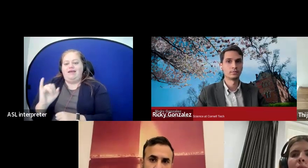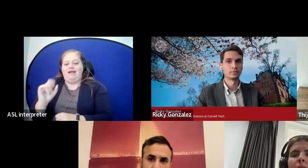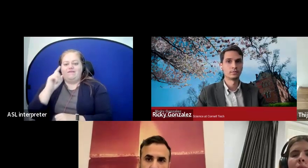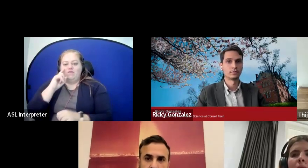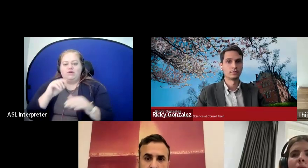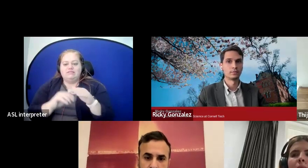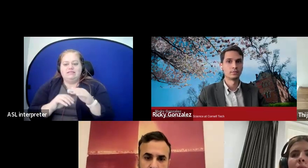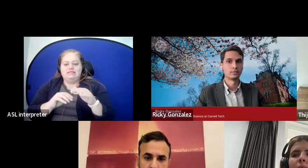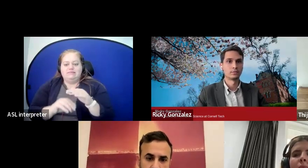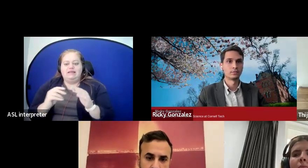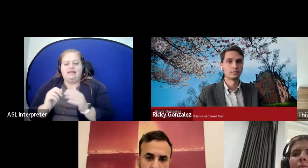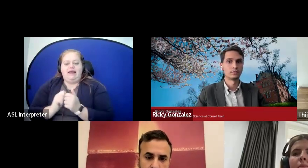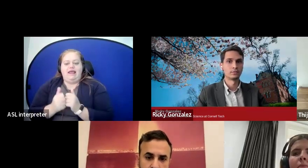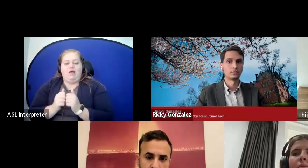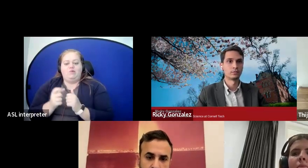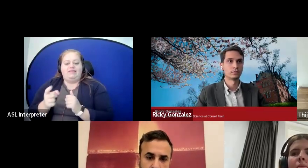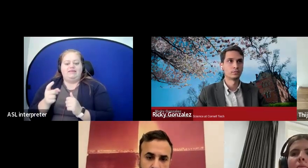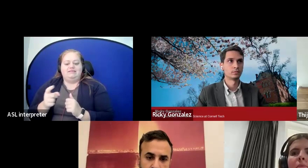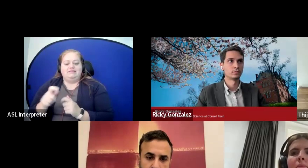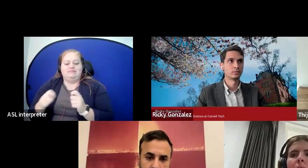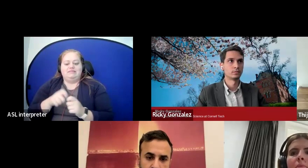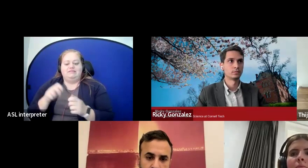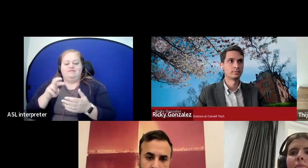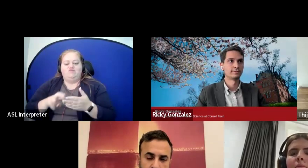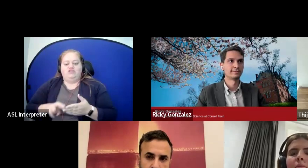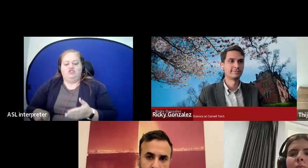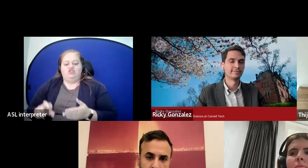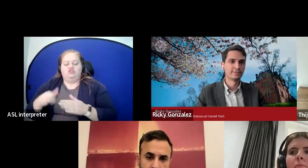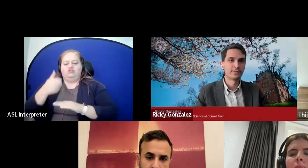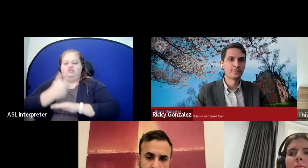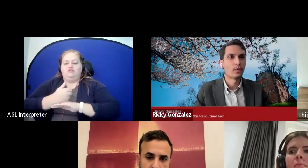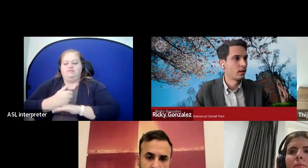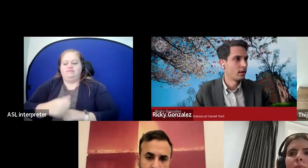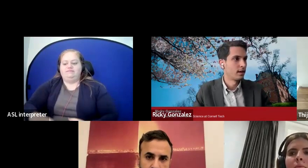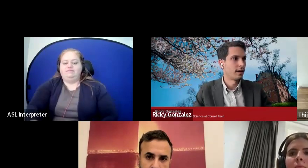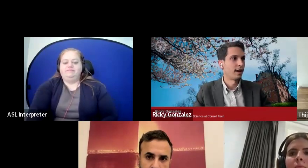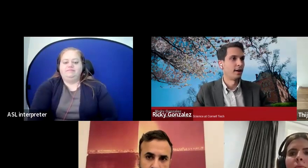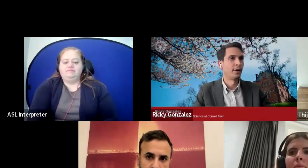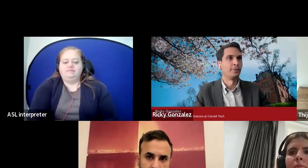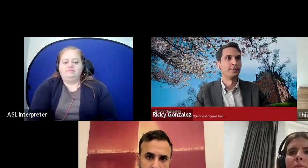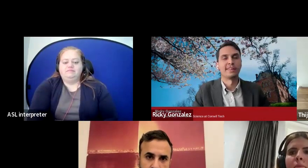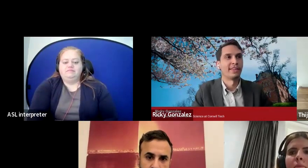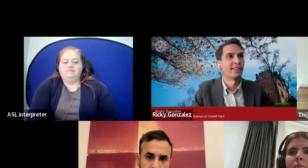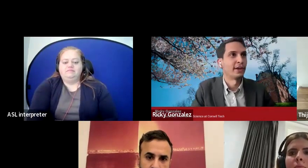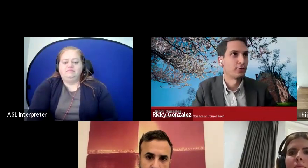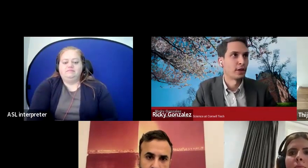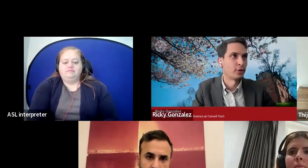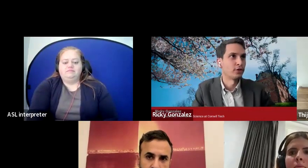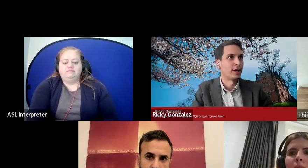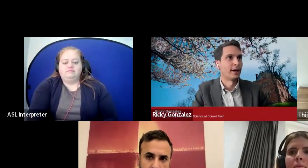And how did this particular research project take shape?" Thank you for that question.